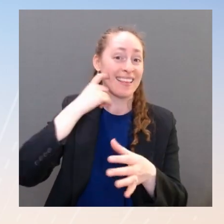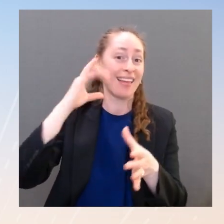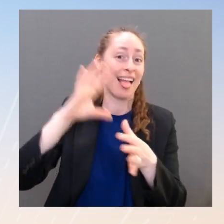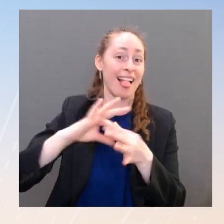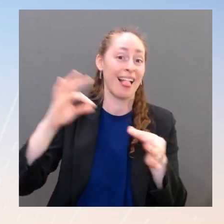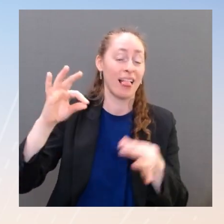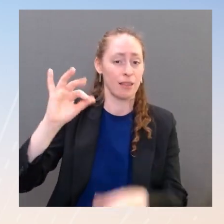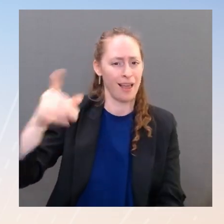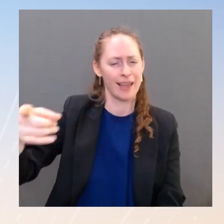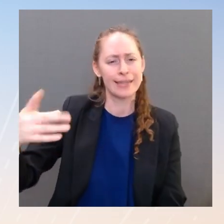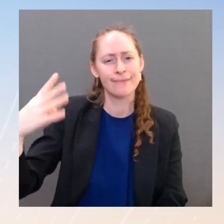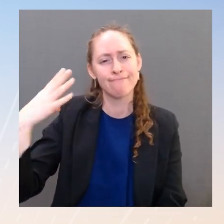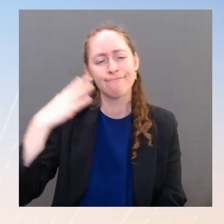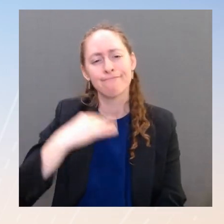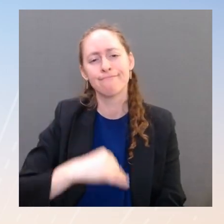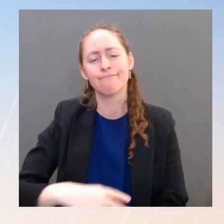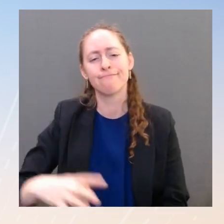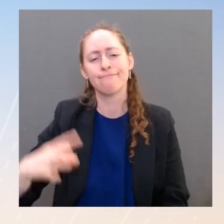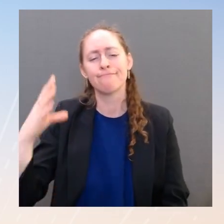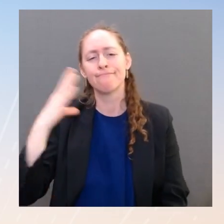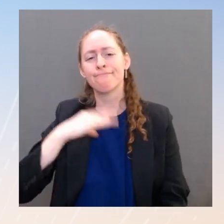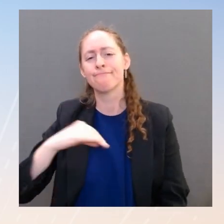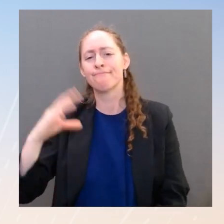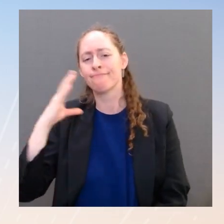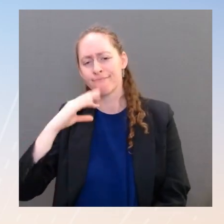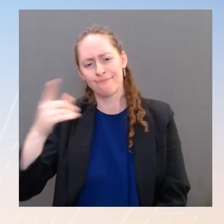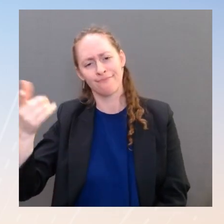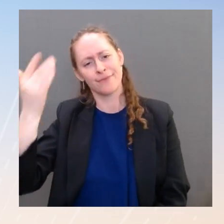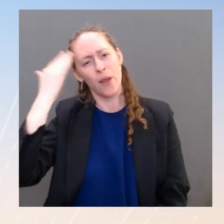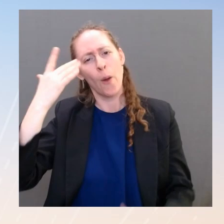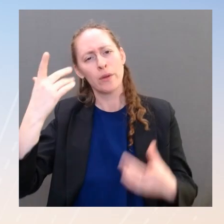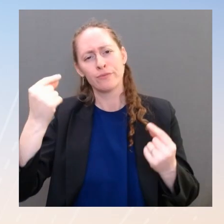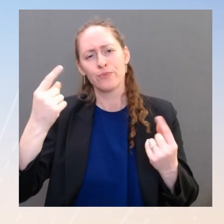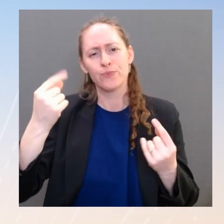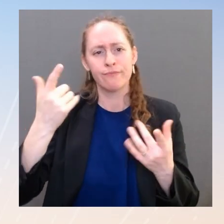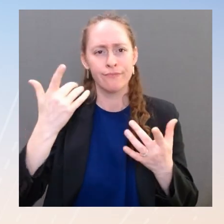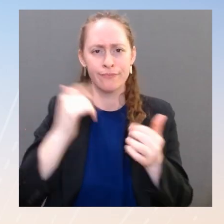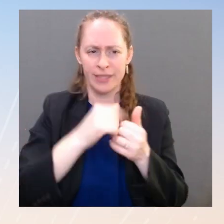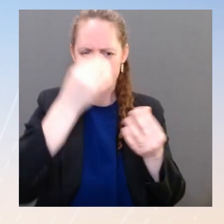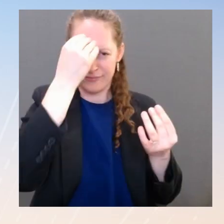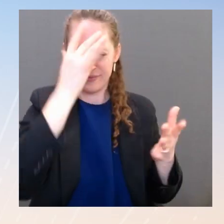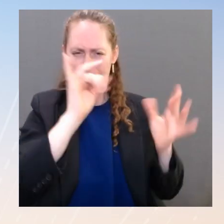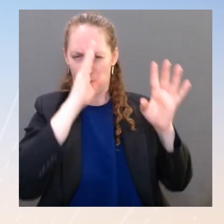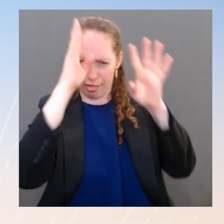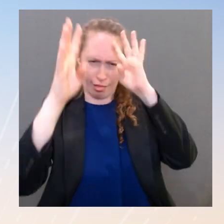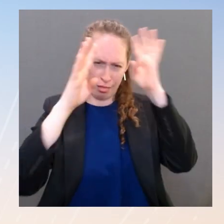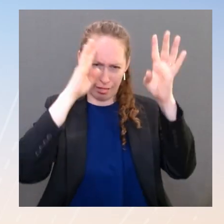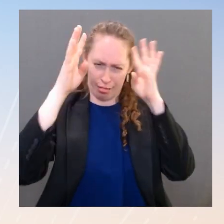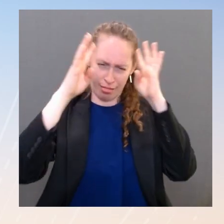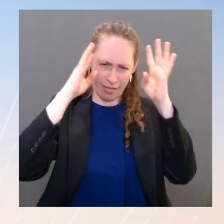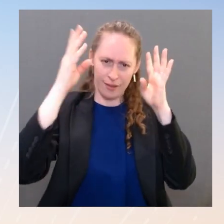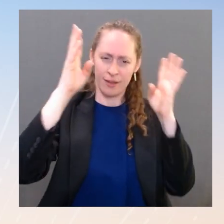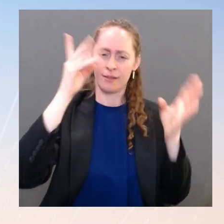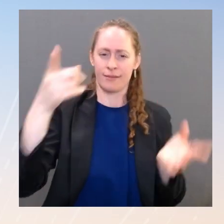testified in Europe. She has done -- worked closely with the Ukrainians and has unique expertise, especially at this moment we're facing.